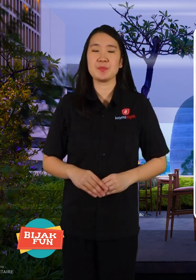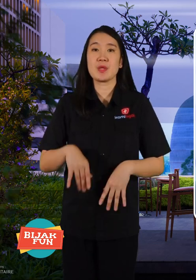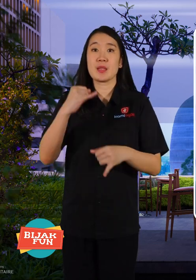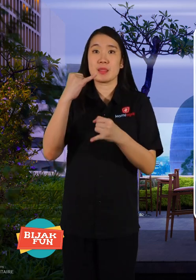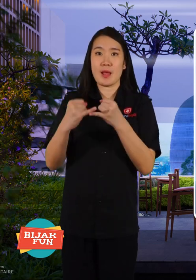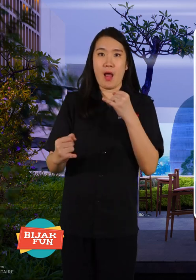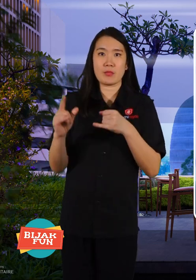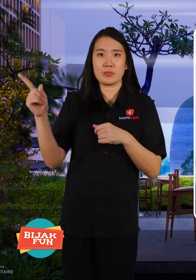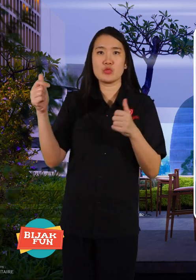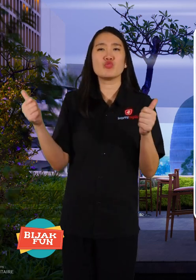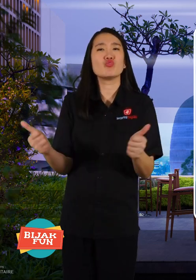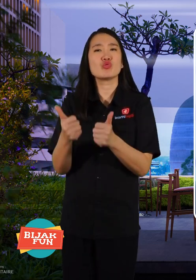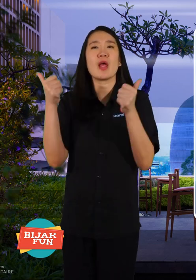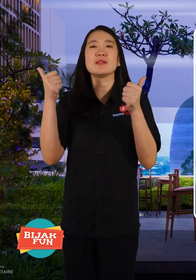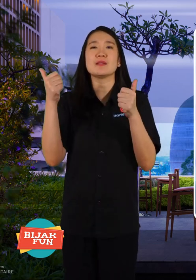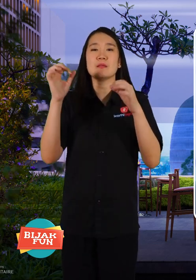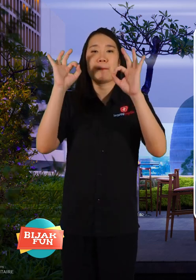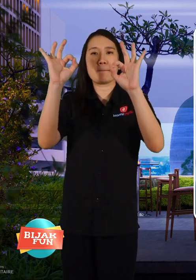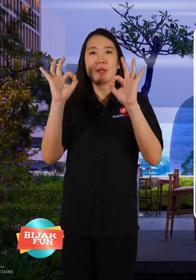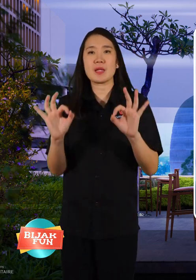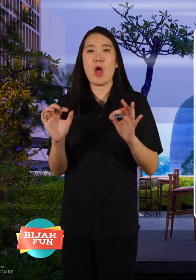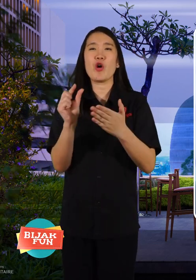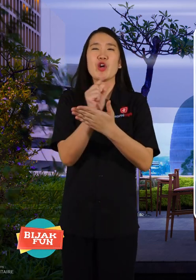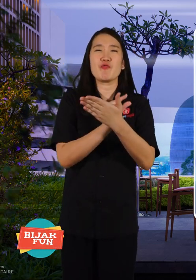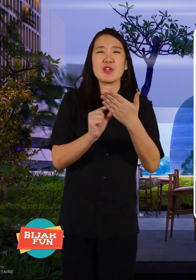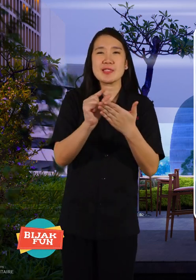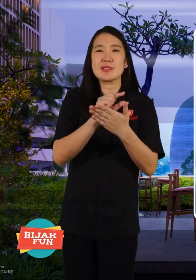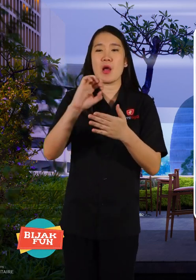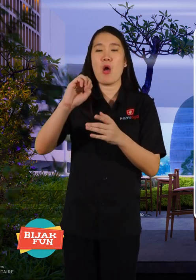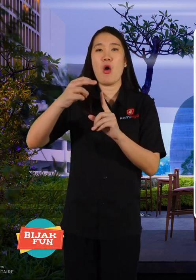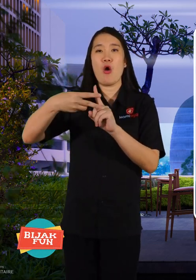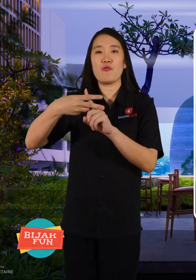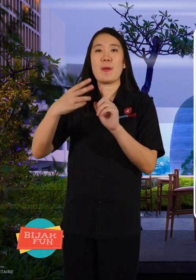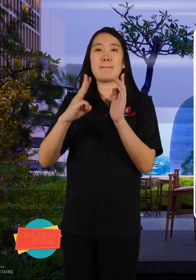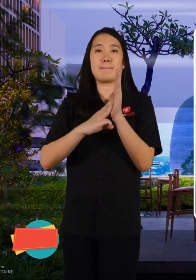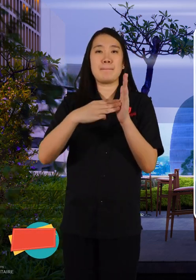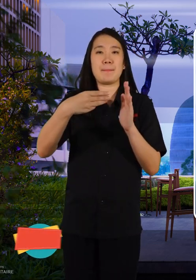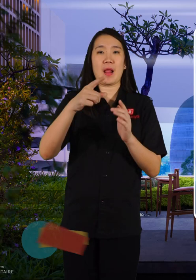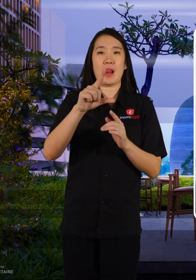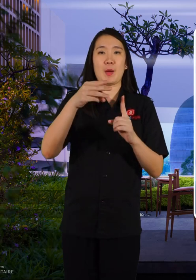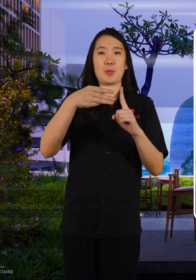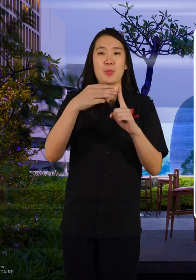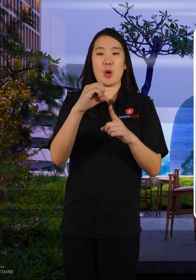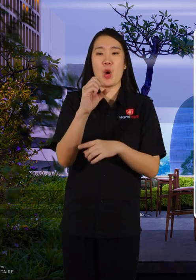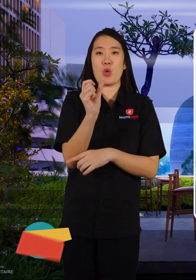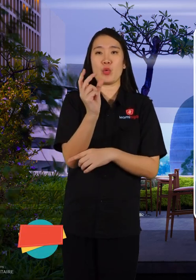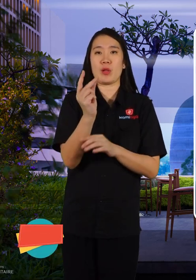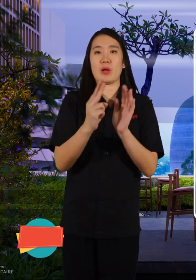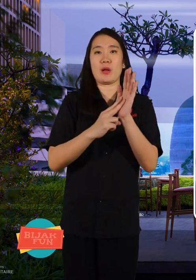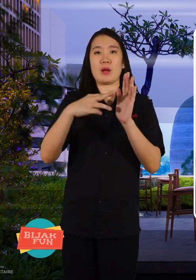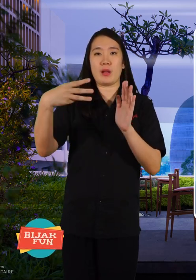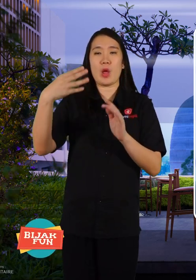Finally he succeeded education at the University Of Melbourne,